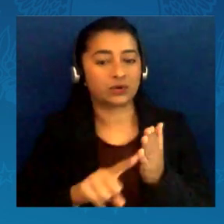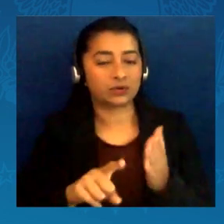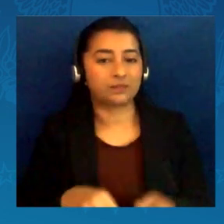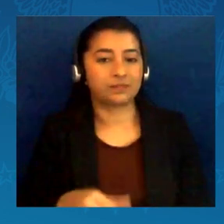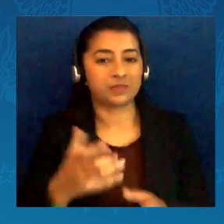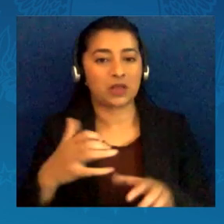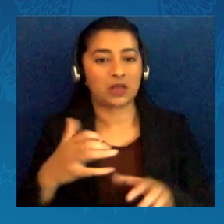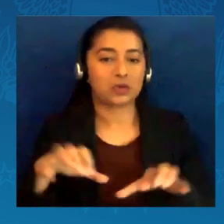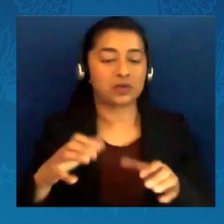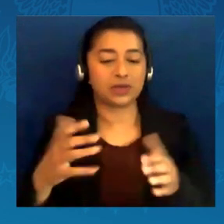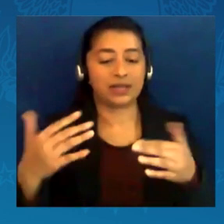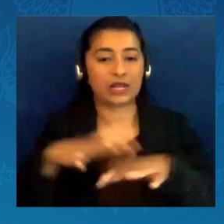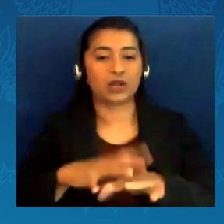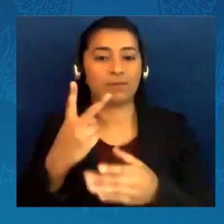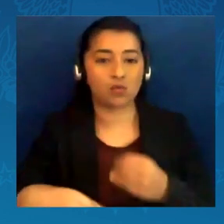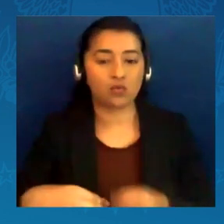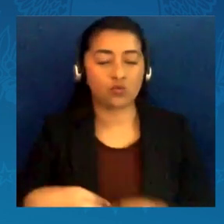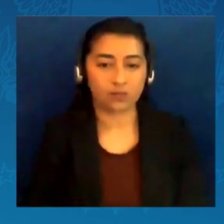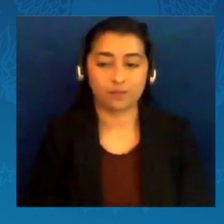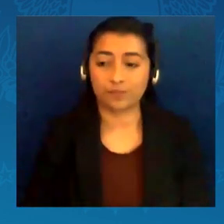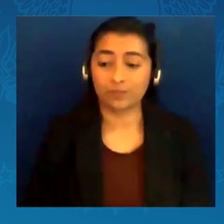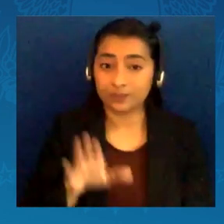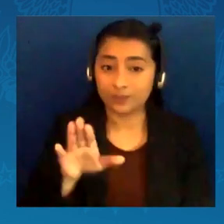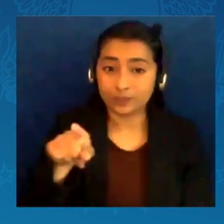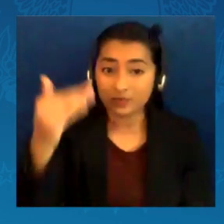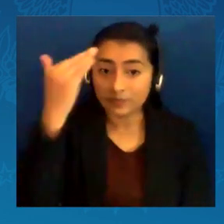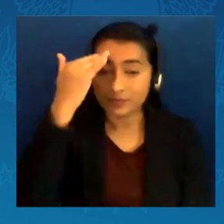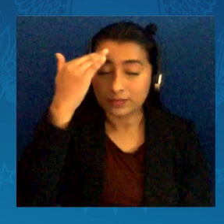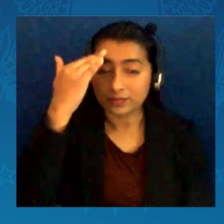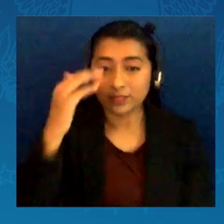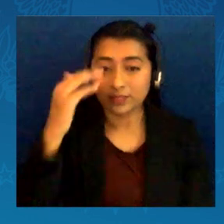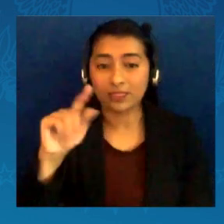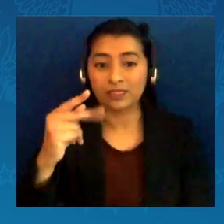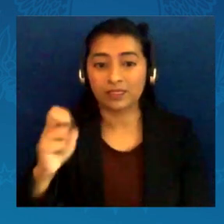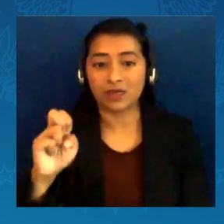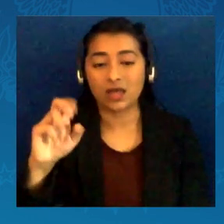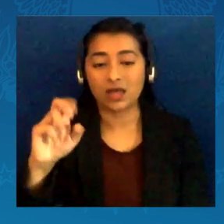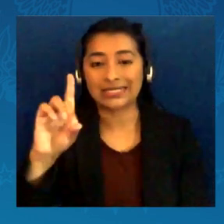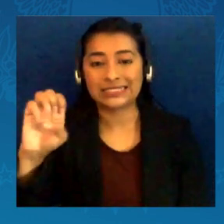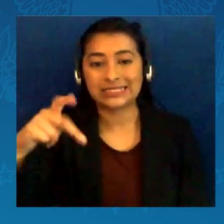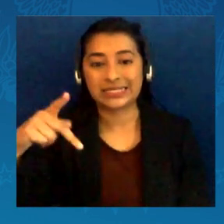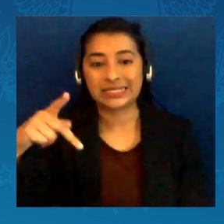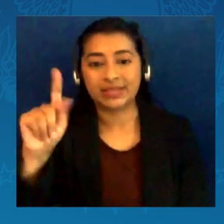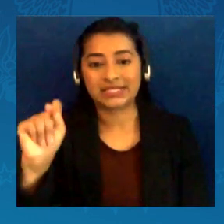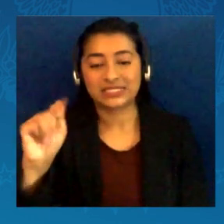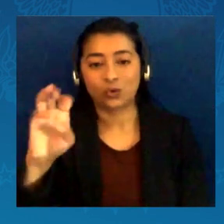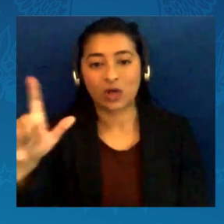The Vice President: Have you -- are you familiar with the book The Deepest Well know? I'd urge you to take a look at it.